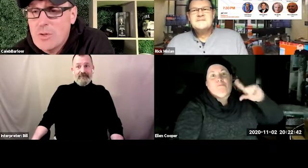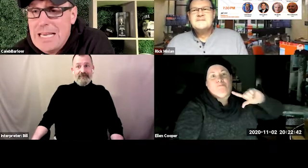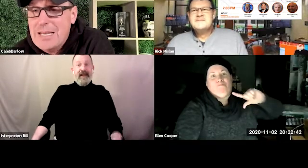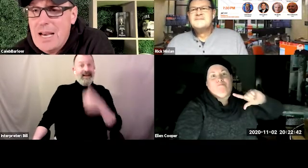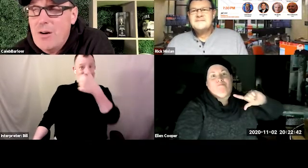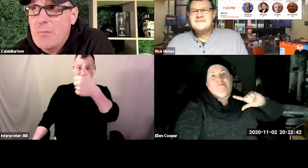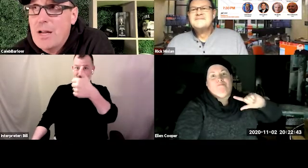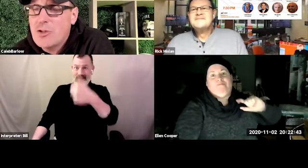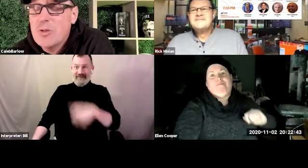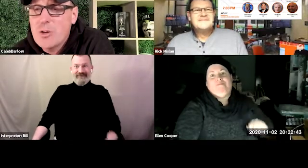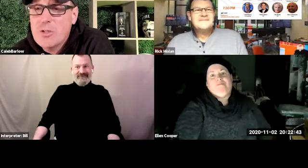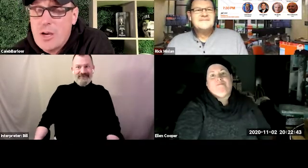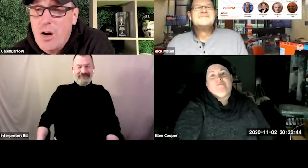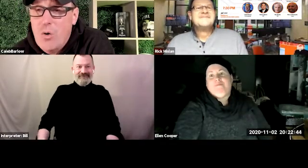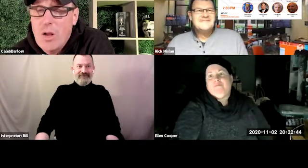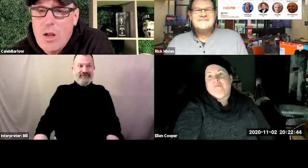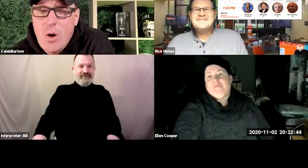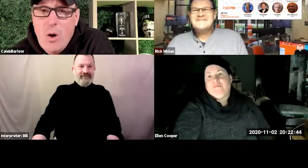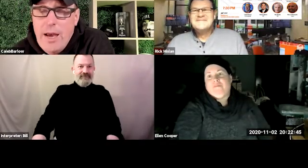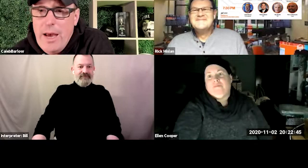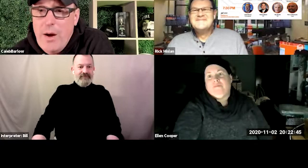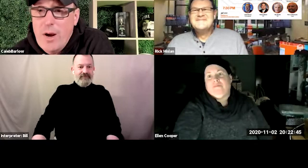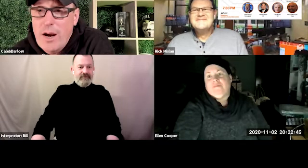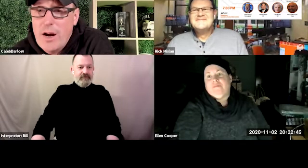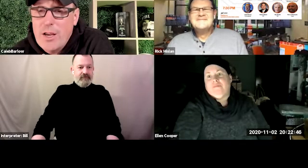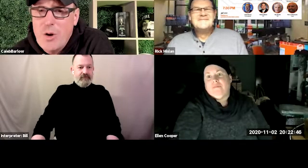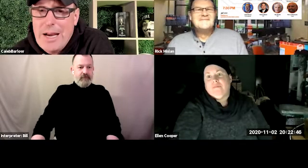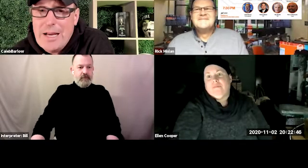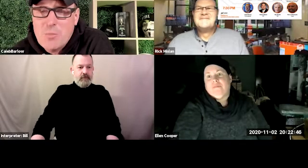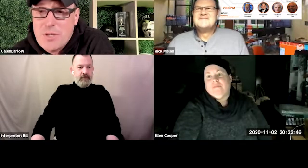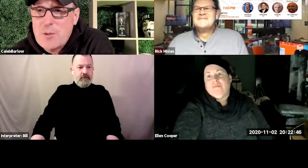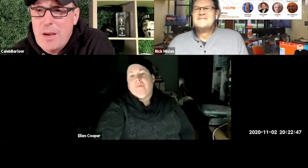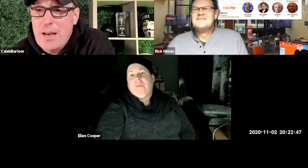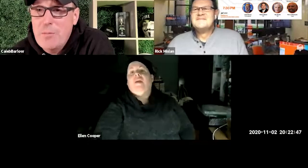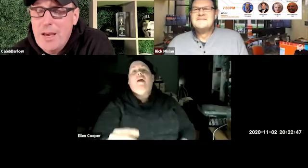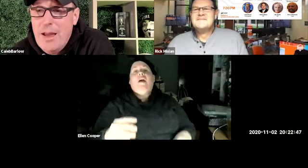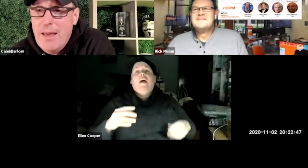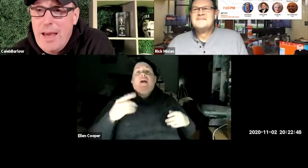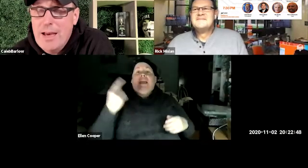a takedown about two years ago, and where, you know, I got to participate in a bit, and